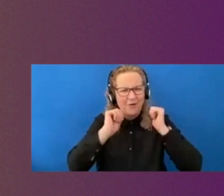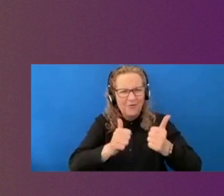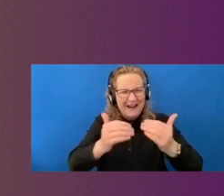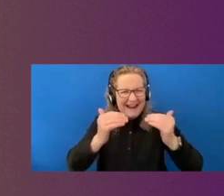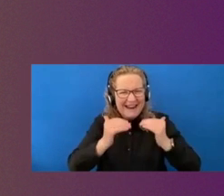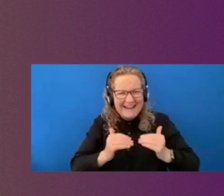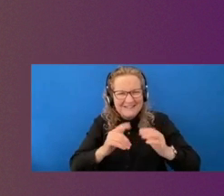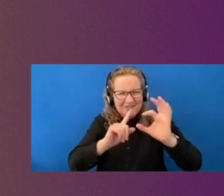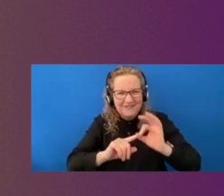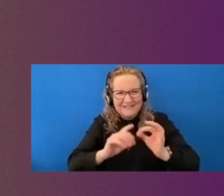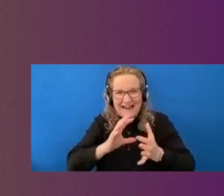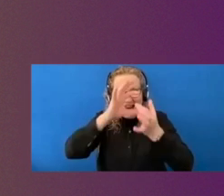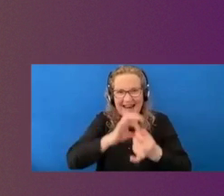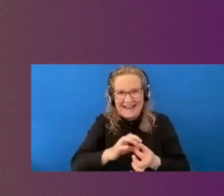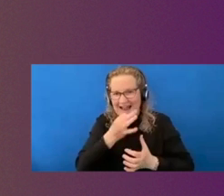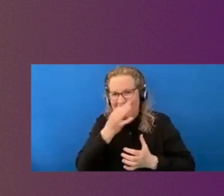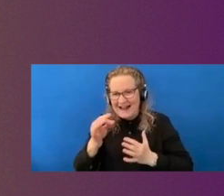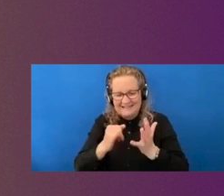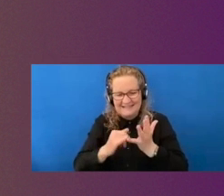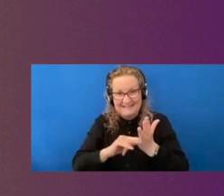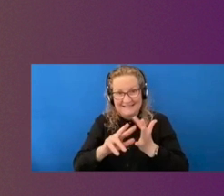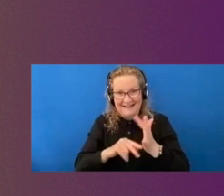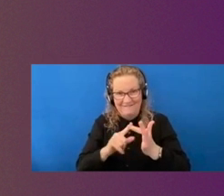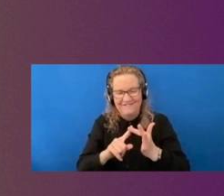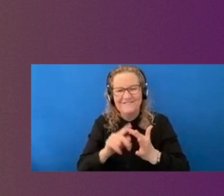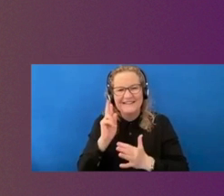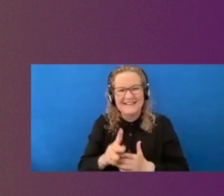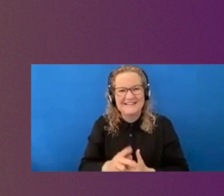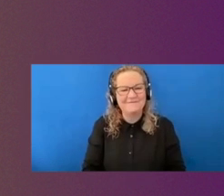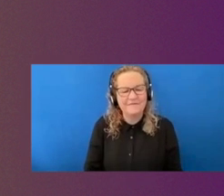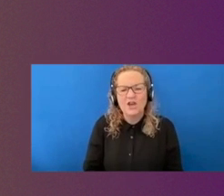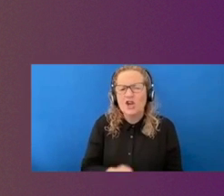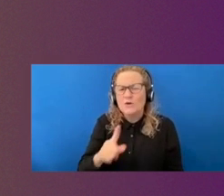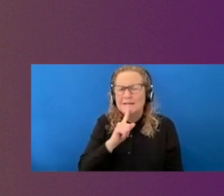which is for Steve again so you mentioned earlier that you've done something a little different over